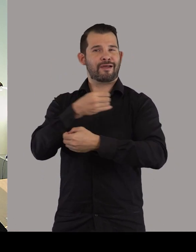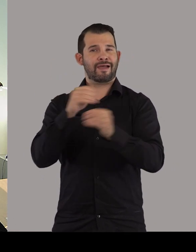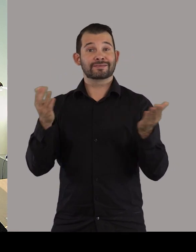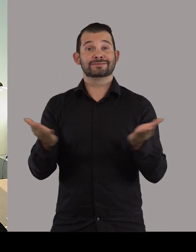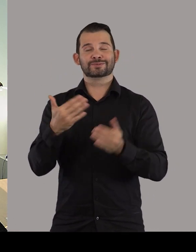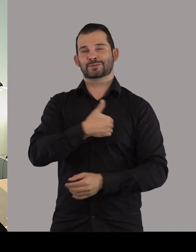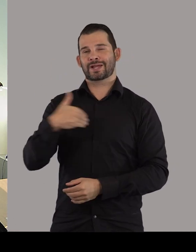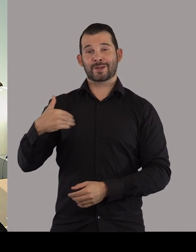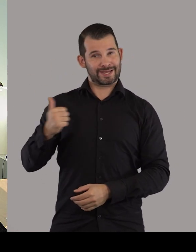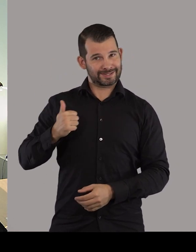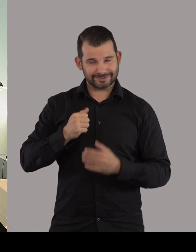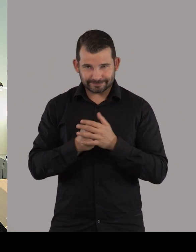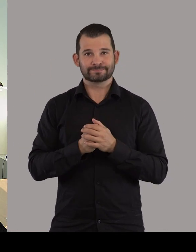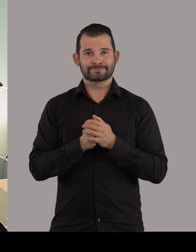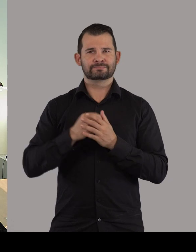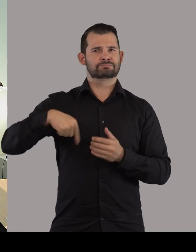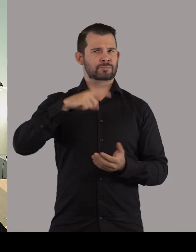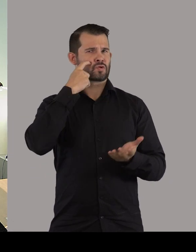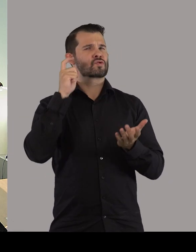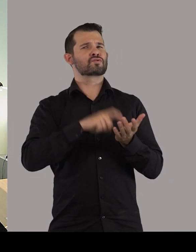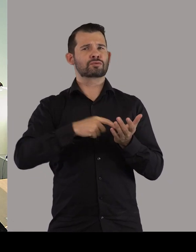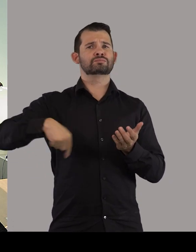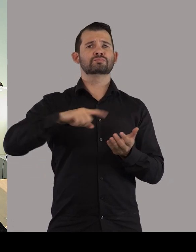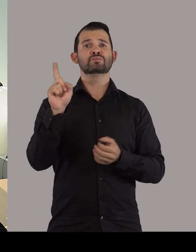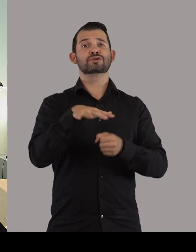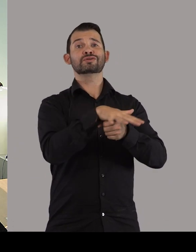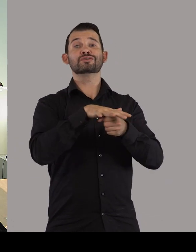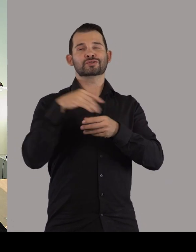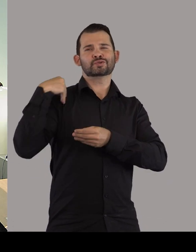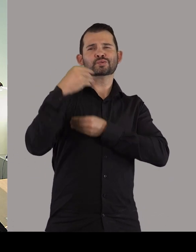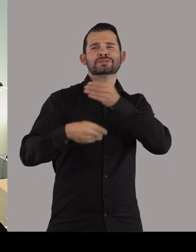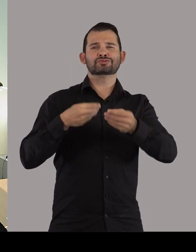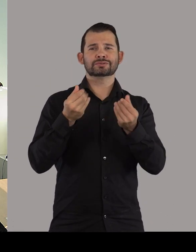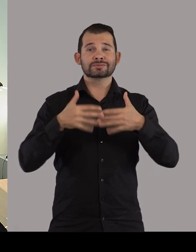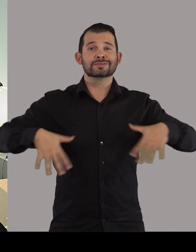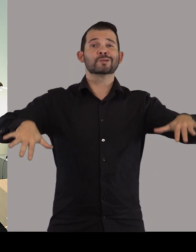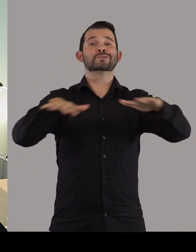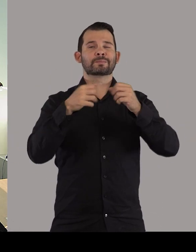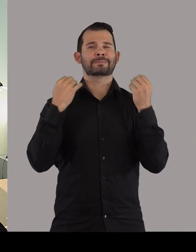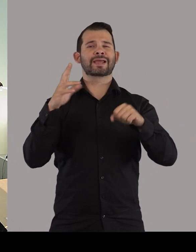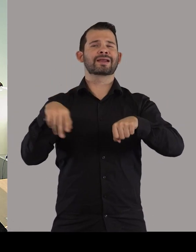office in Toronto, Canada, and we acknowledge that we are located on the traditional territory